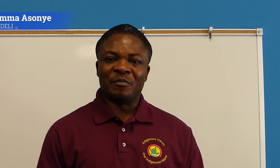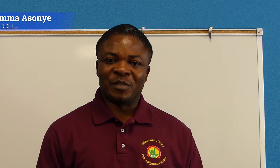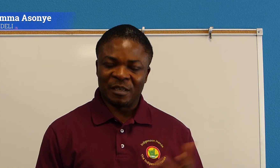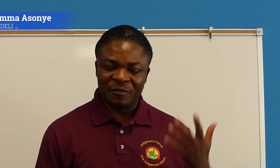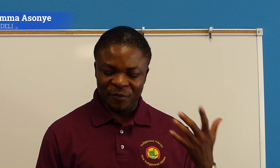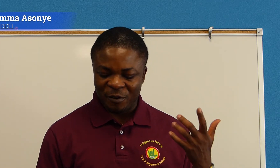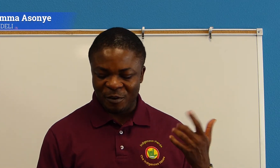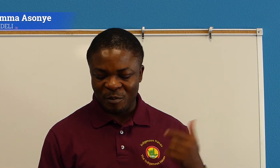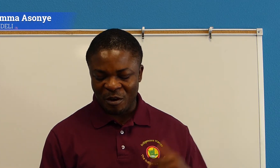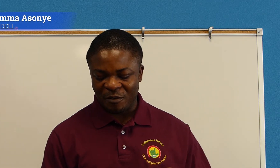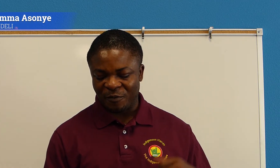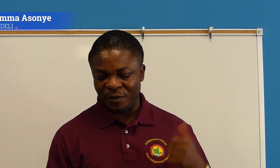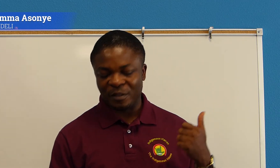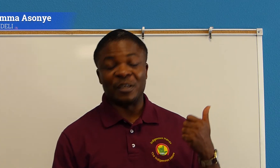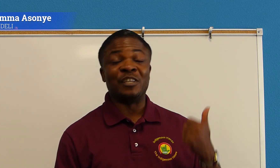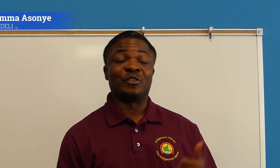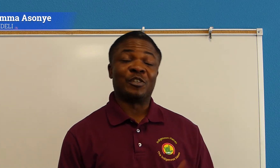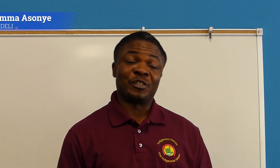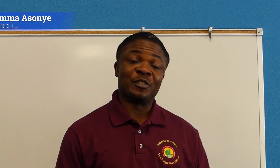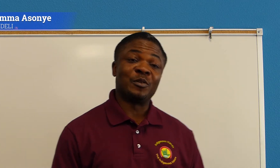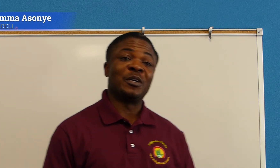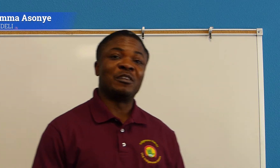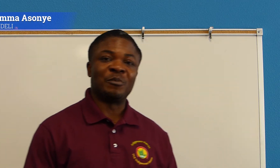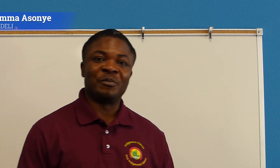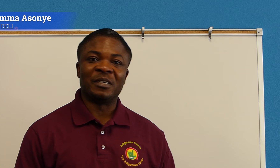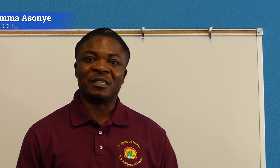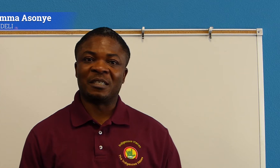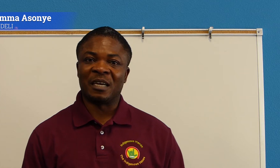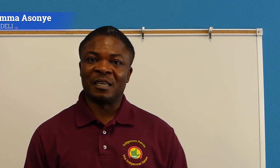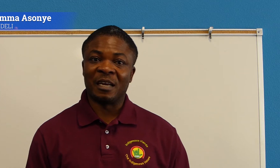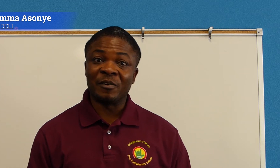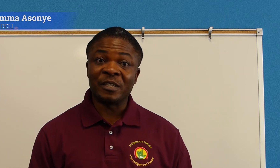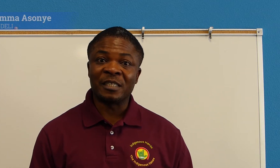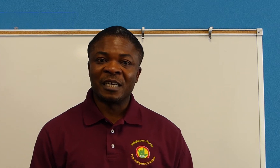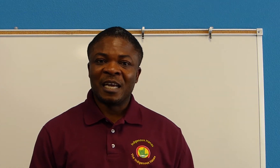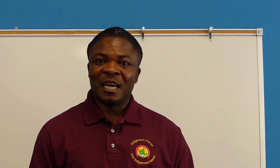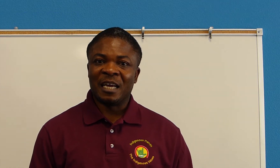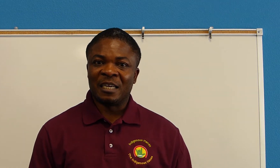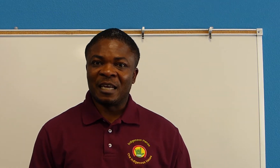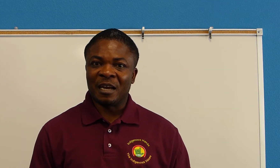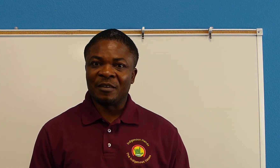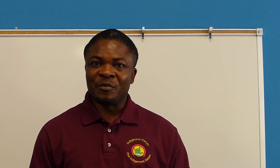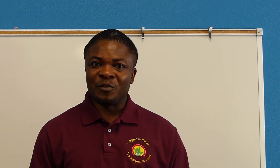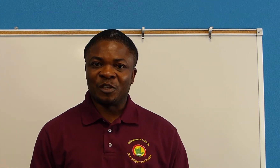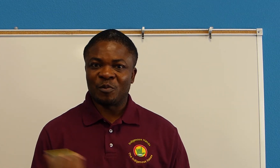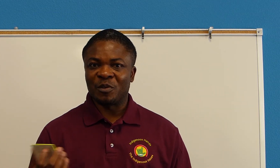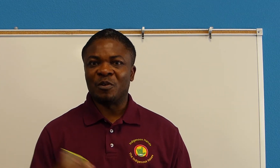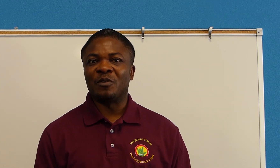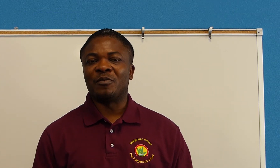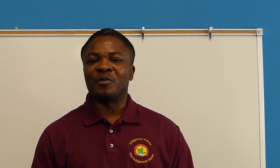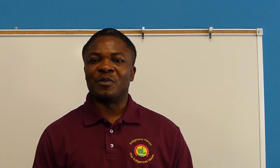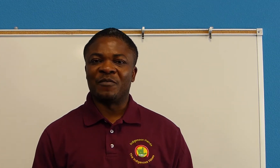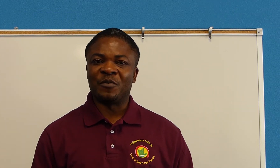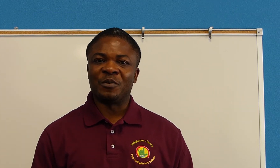Second volume of the Introduction to Ademorobe Signed Language and I just want to go through a few